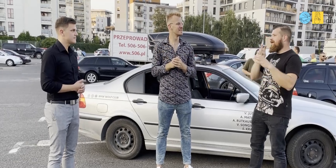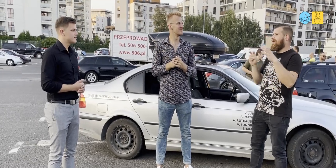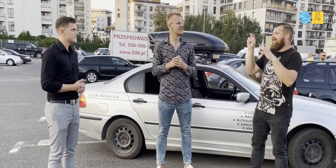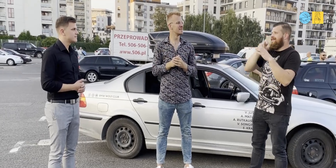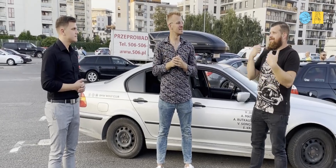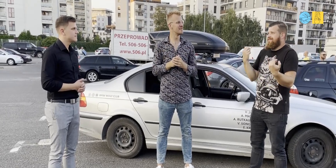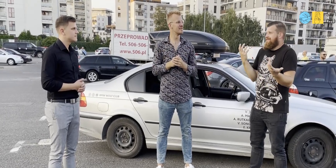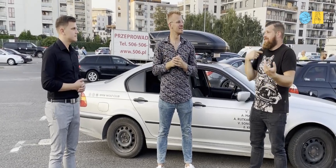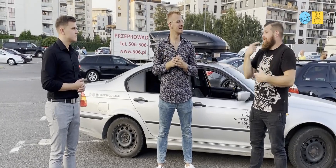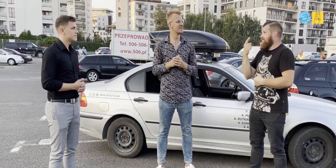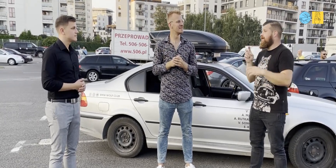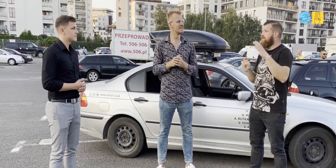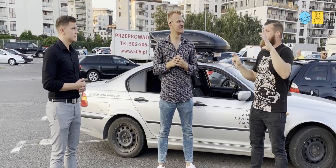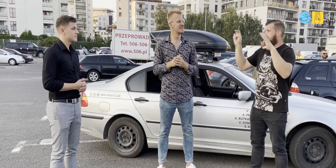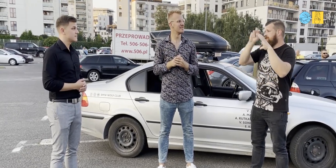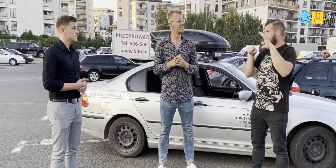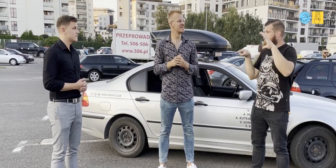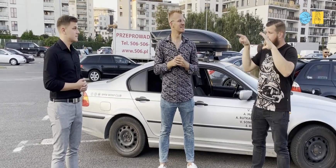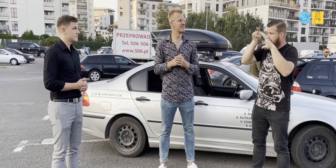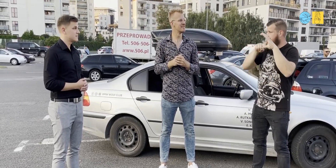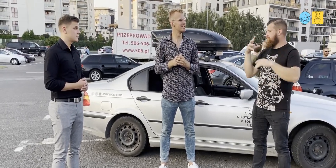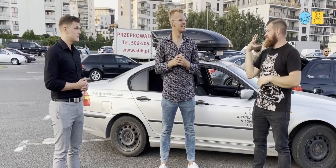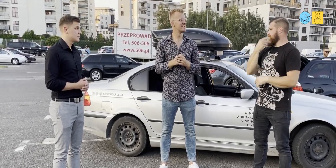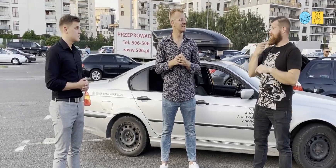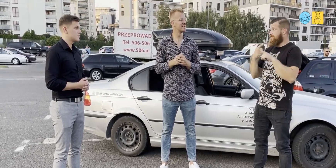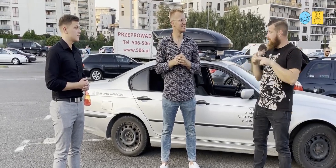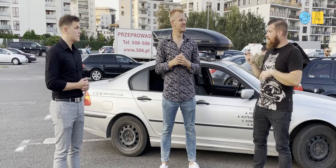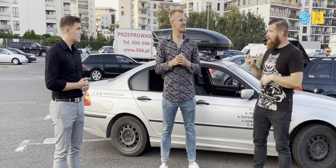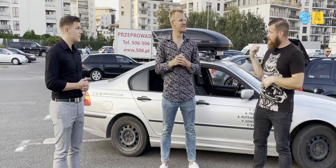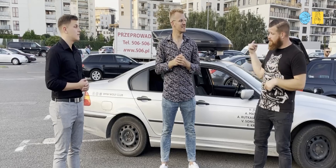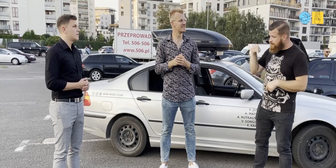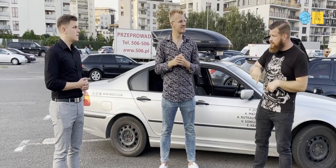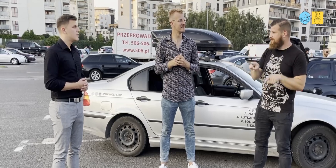To tell you the truth, it's hard for me to draw one